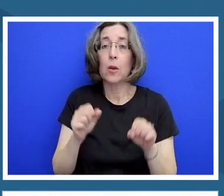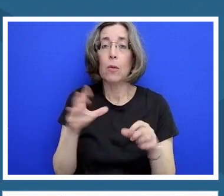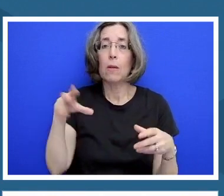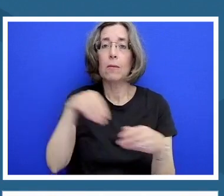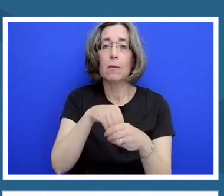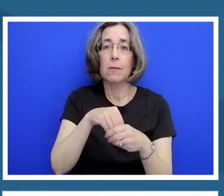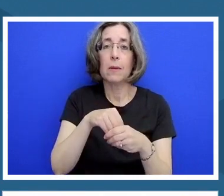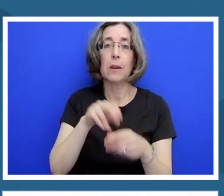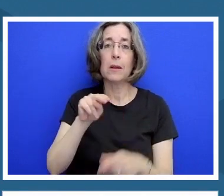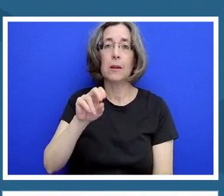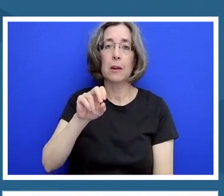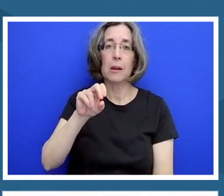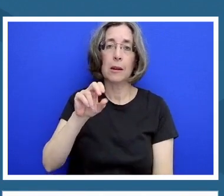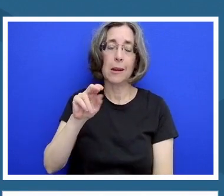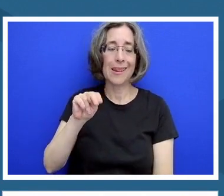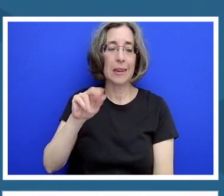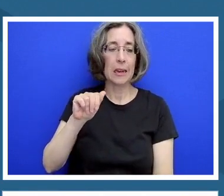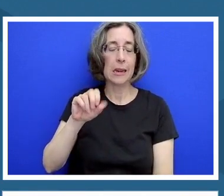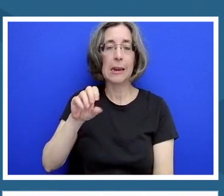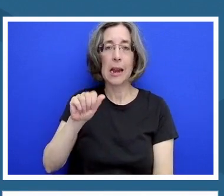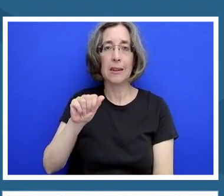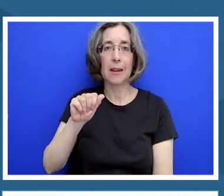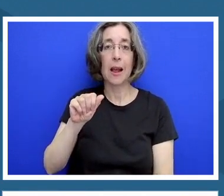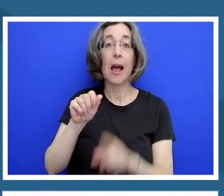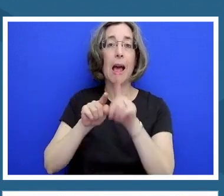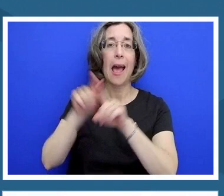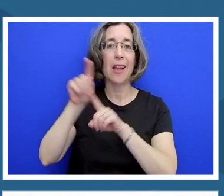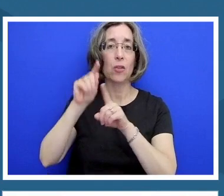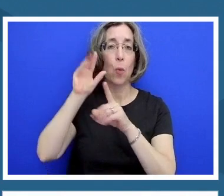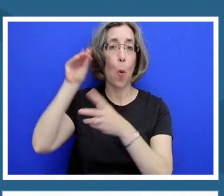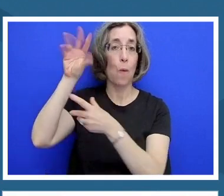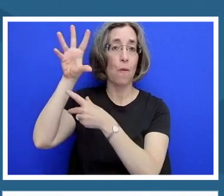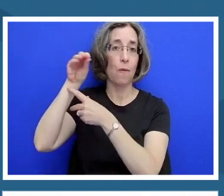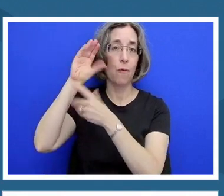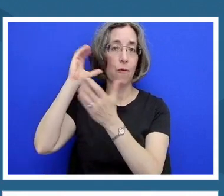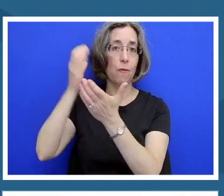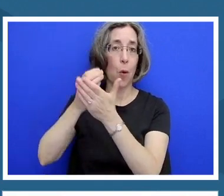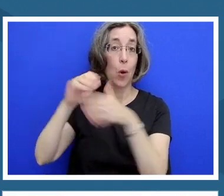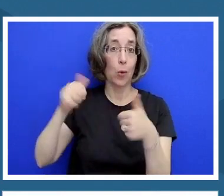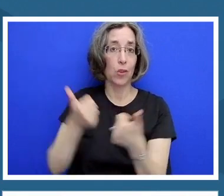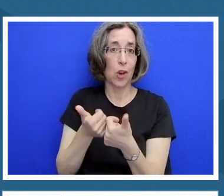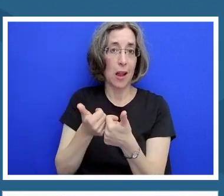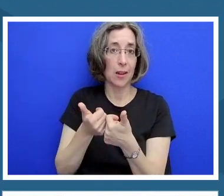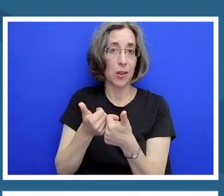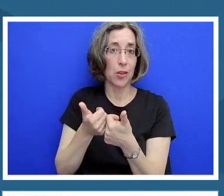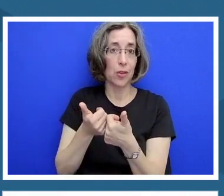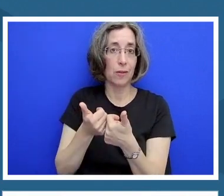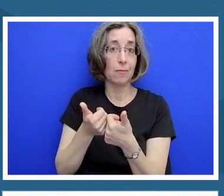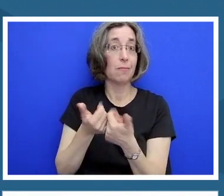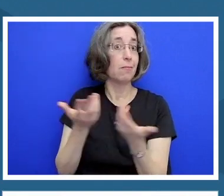on the screen there and that's an opportunity to observe uh